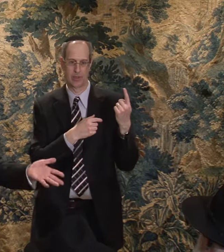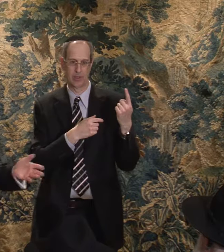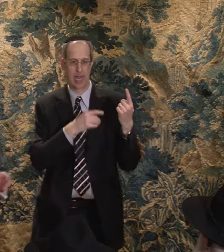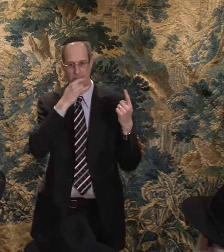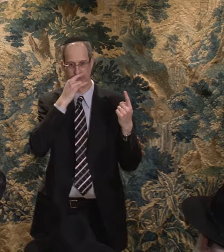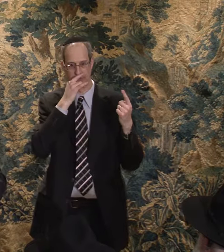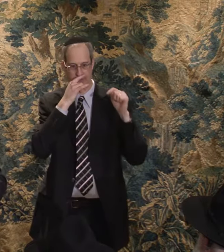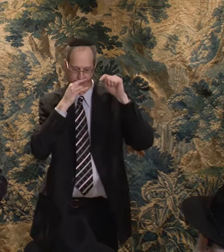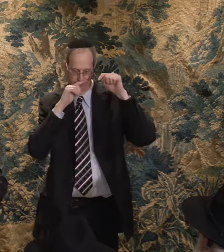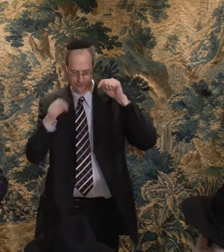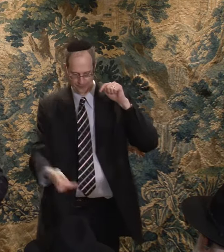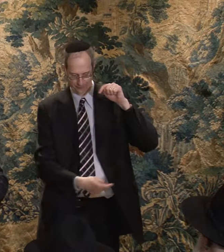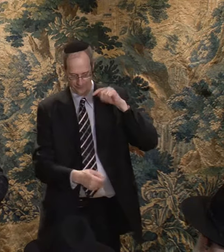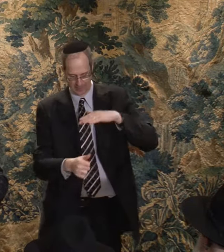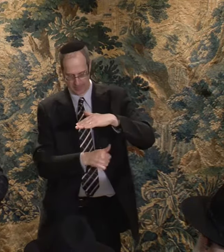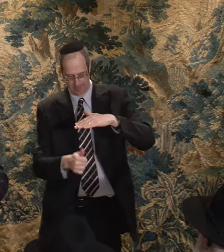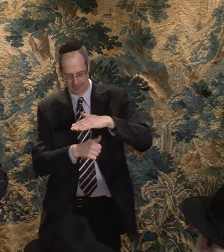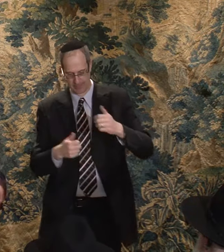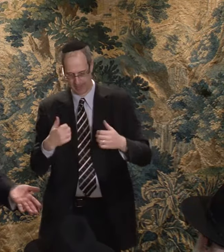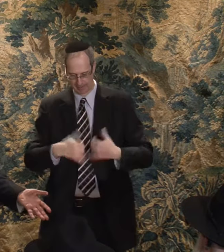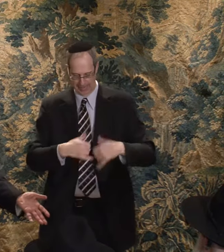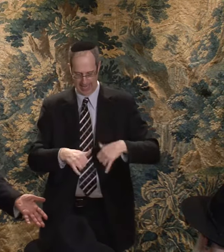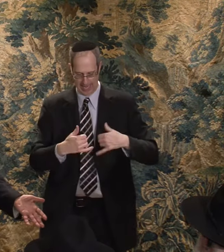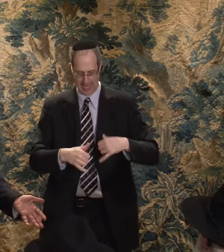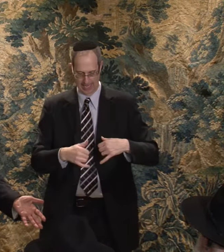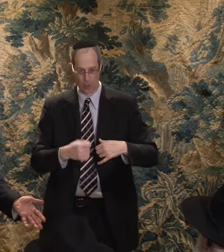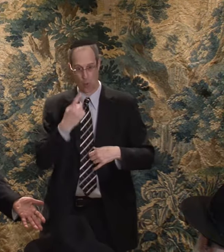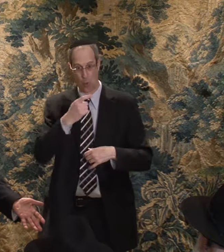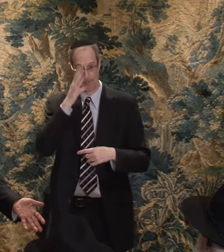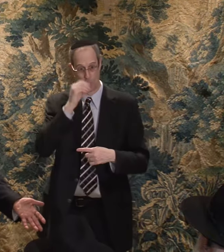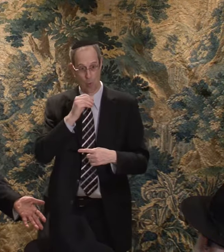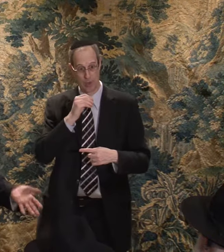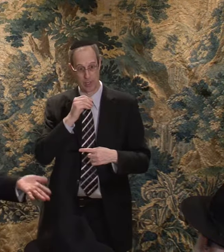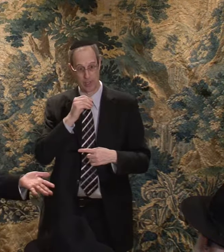were downstairs in the basement with the arcades all of a sudden one boy this is